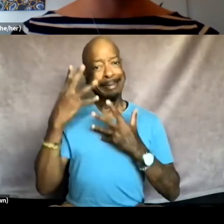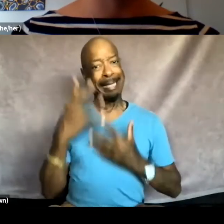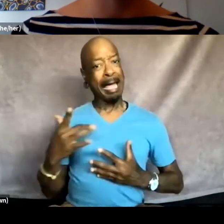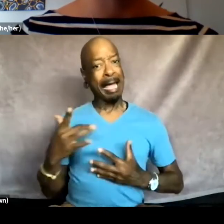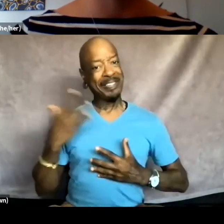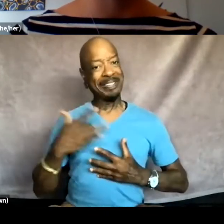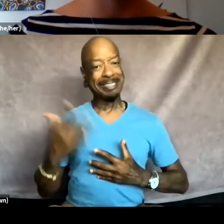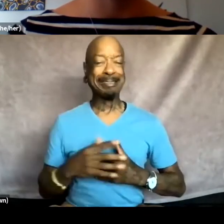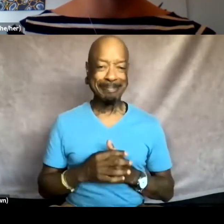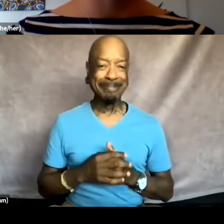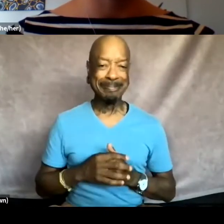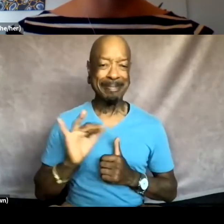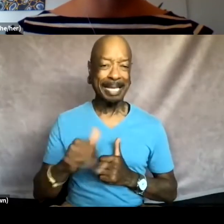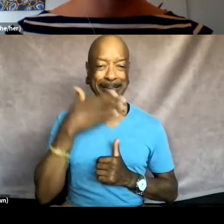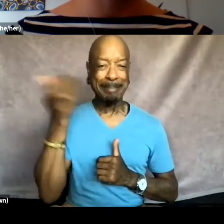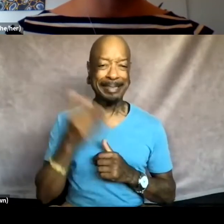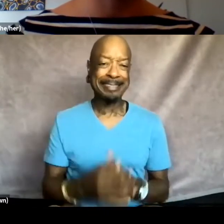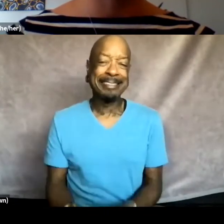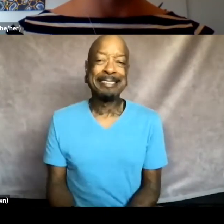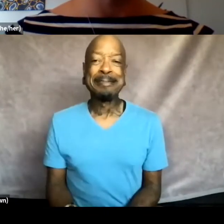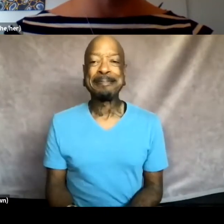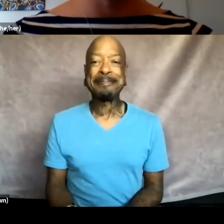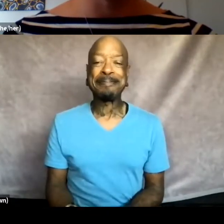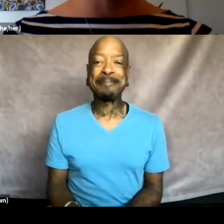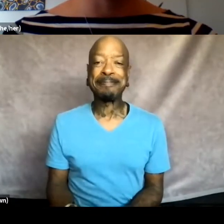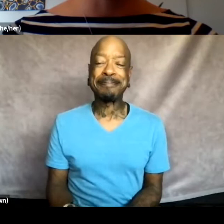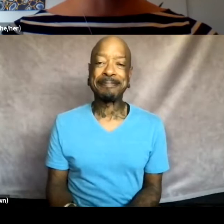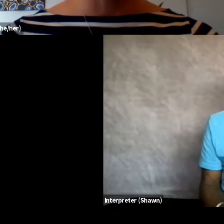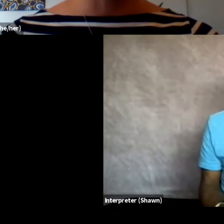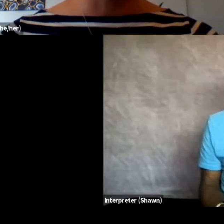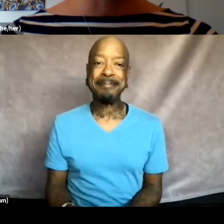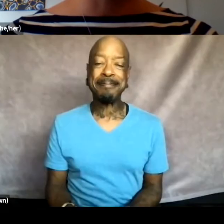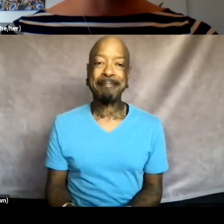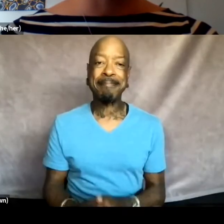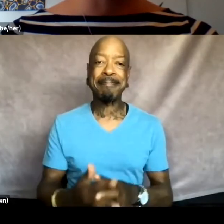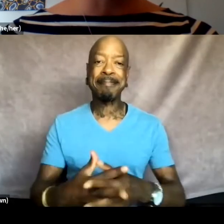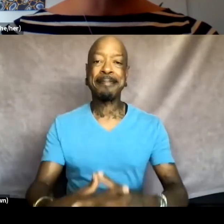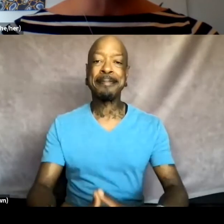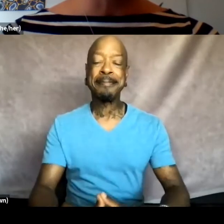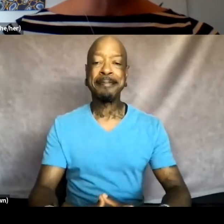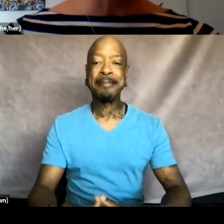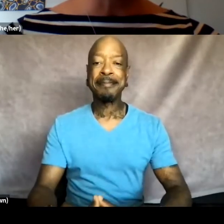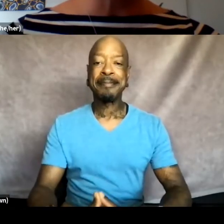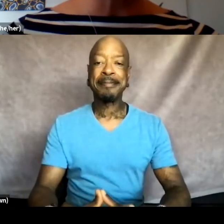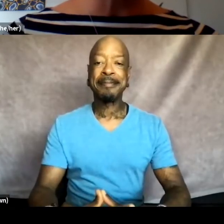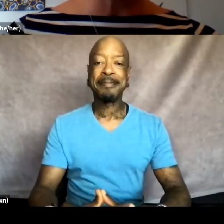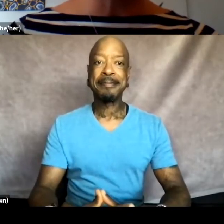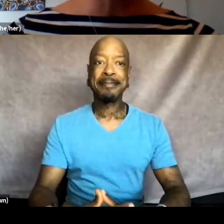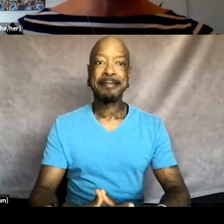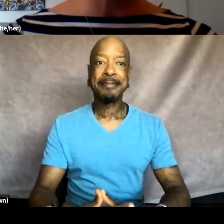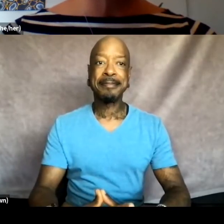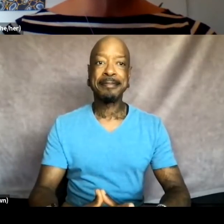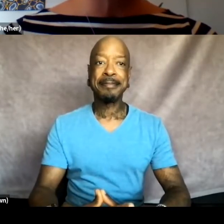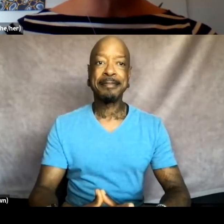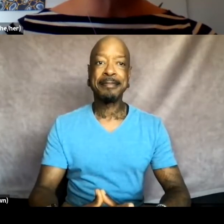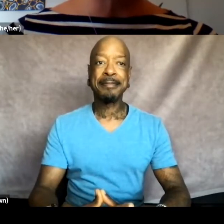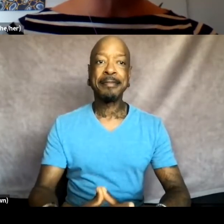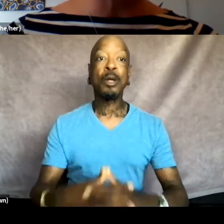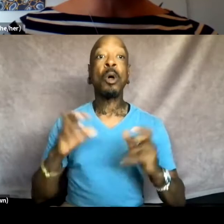Nicole Redding (she/her): Alright, I think we're going to turn it over to Azaleah.